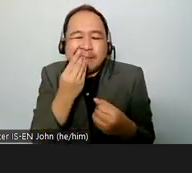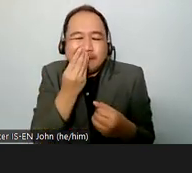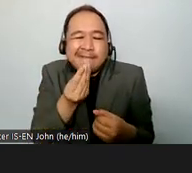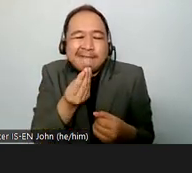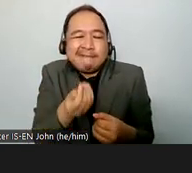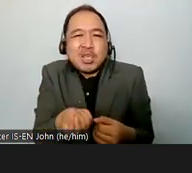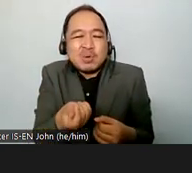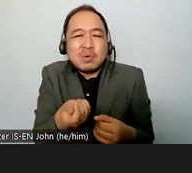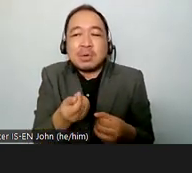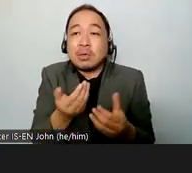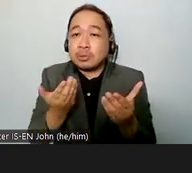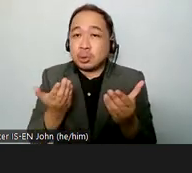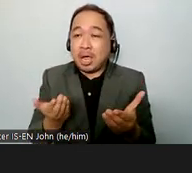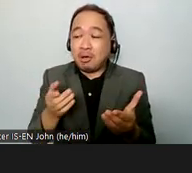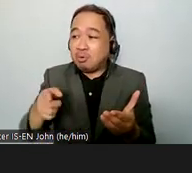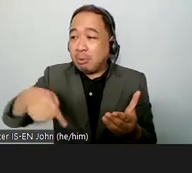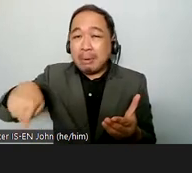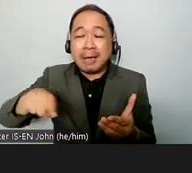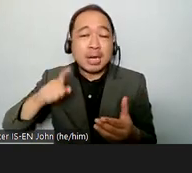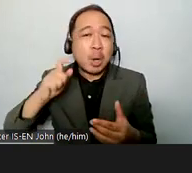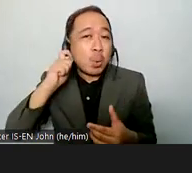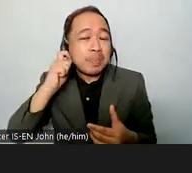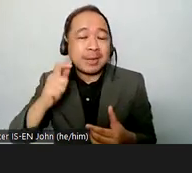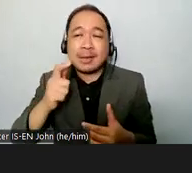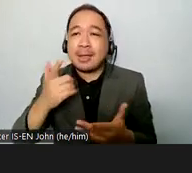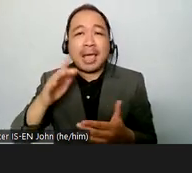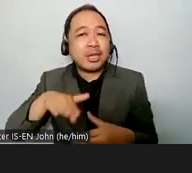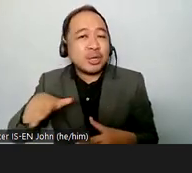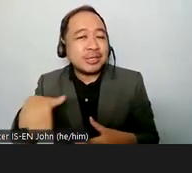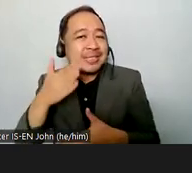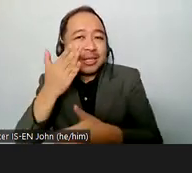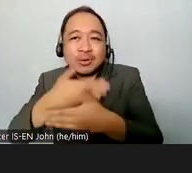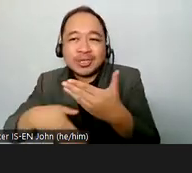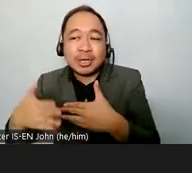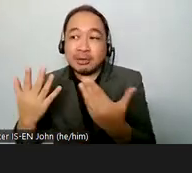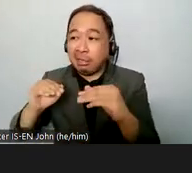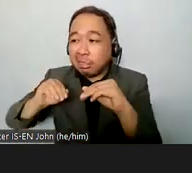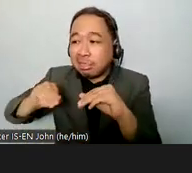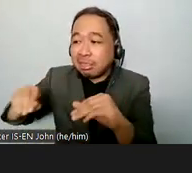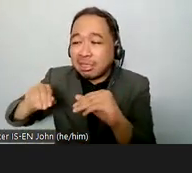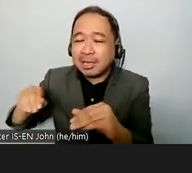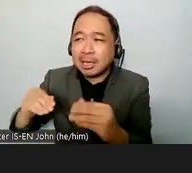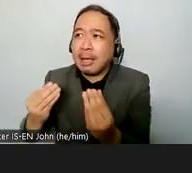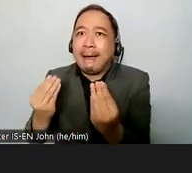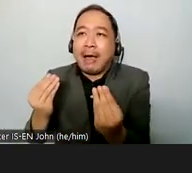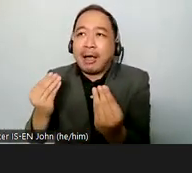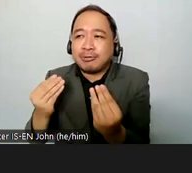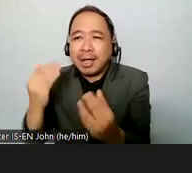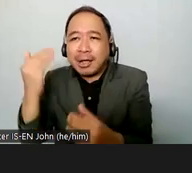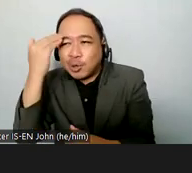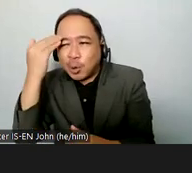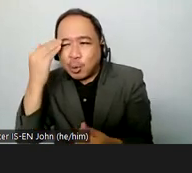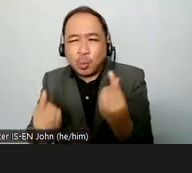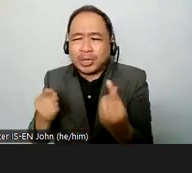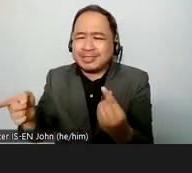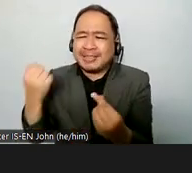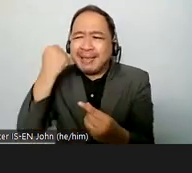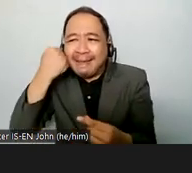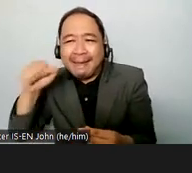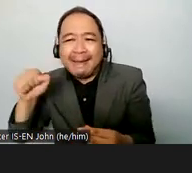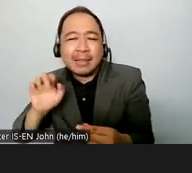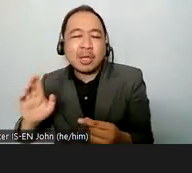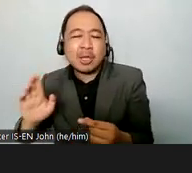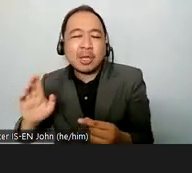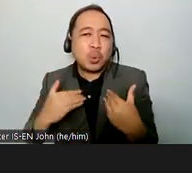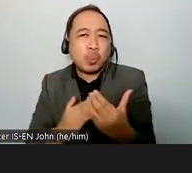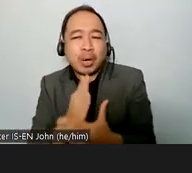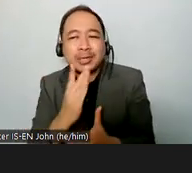don't have education on how to recognize uh any forms of violations such as the ob gyn violence